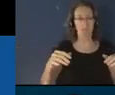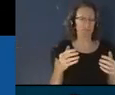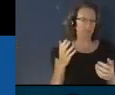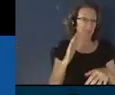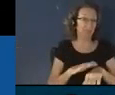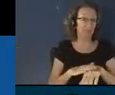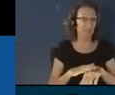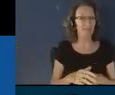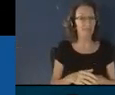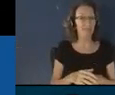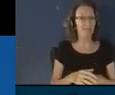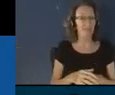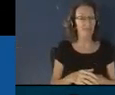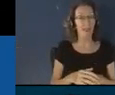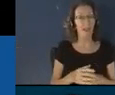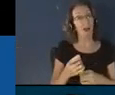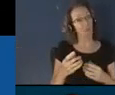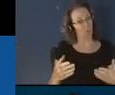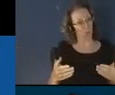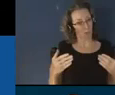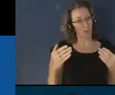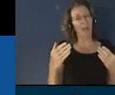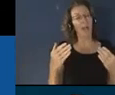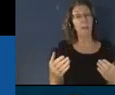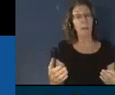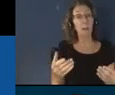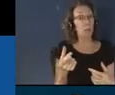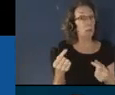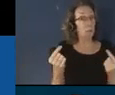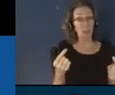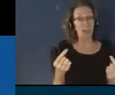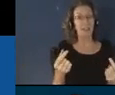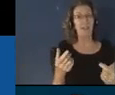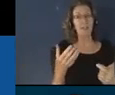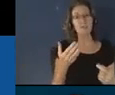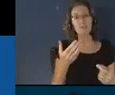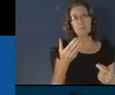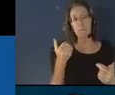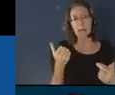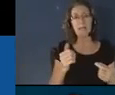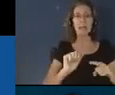And one thing I'd really highly recommend is that everybody you know do a practice recording.